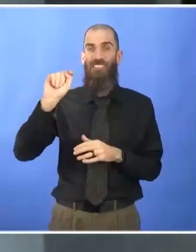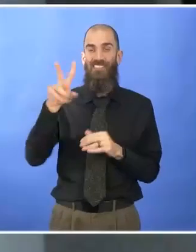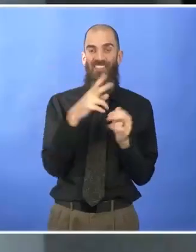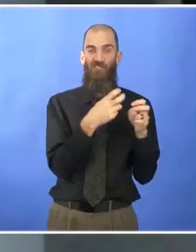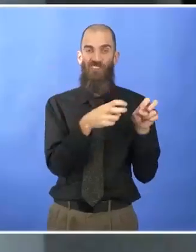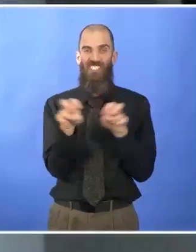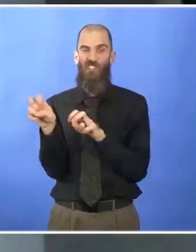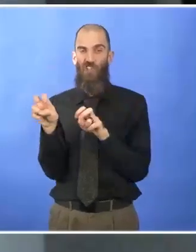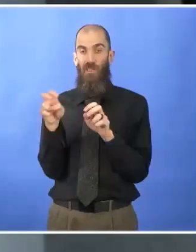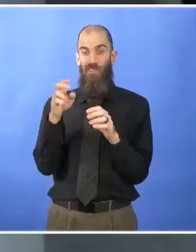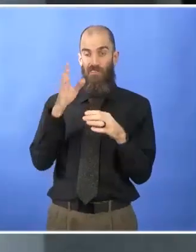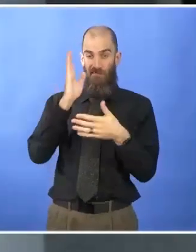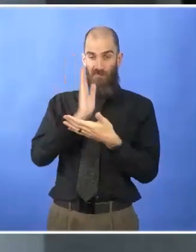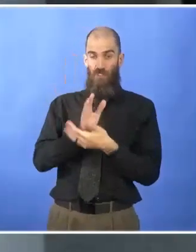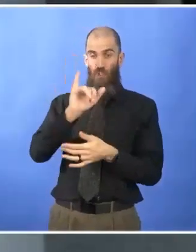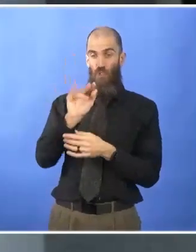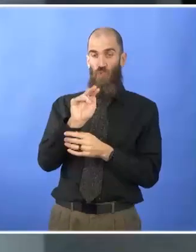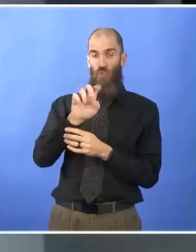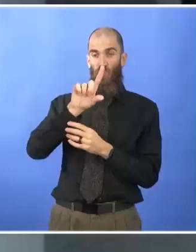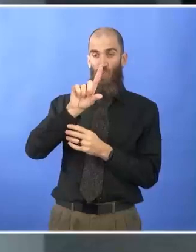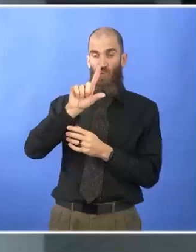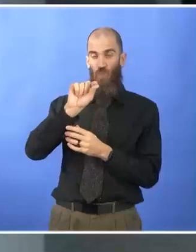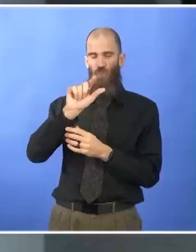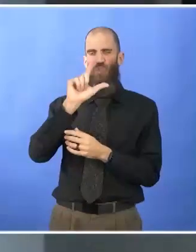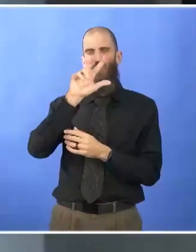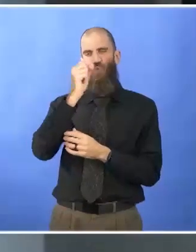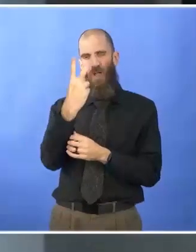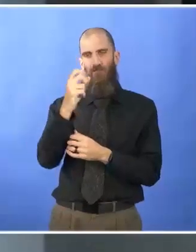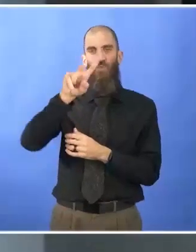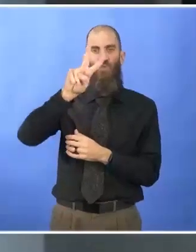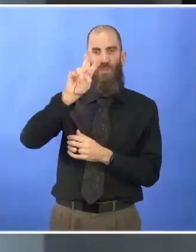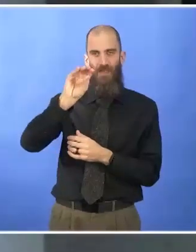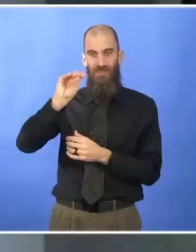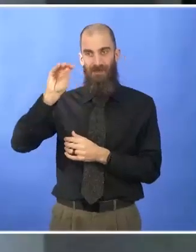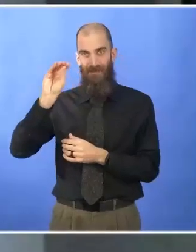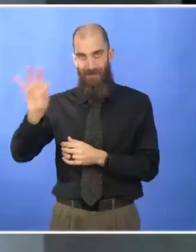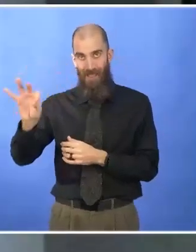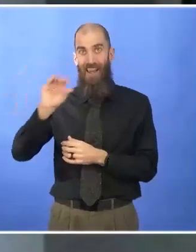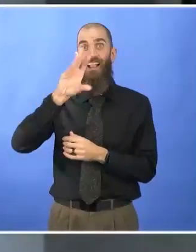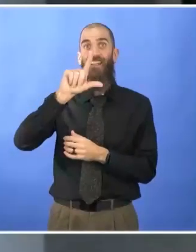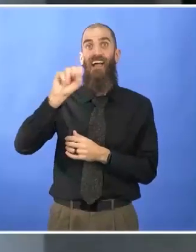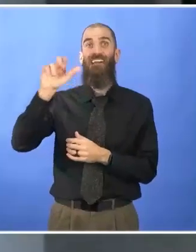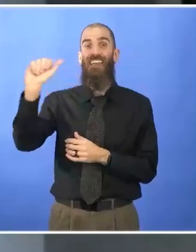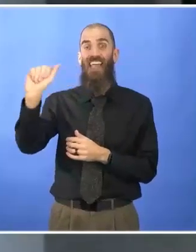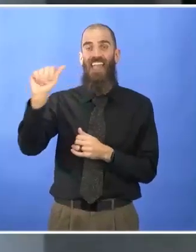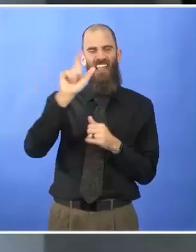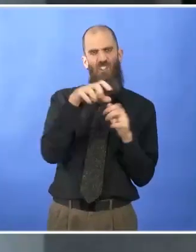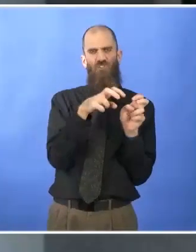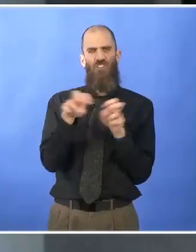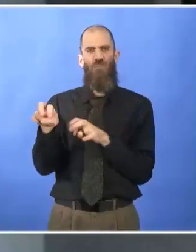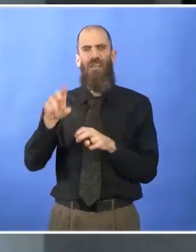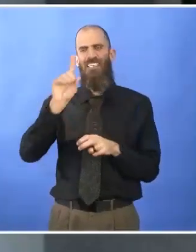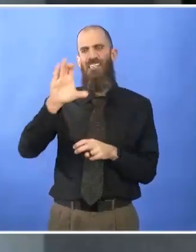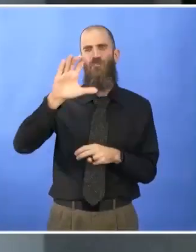TRANSITION BY 2009, AND CLASSE STATIONS -- CLASS A STATIONS TRANSITIONED BY 2015.